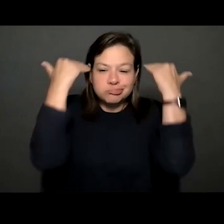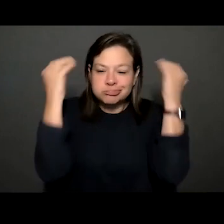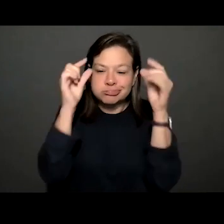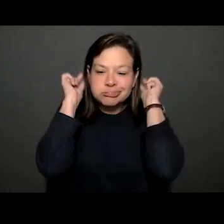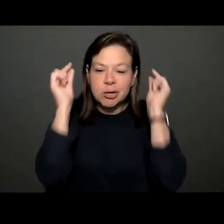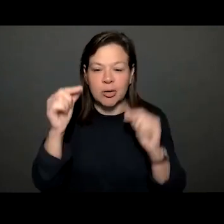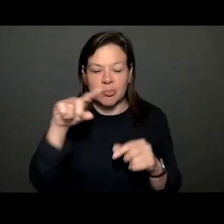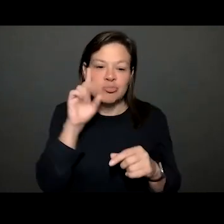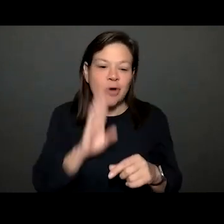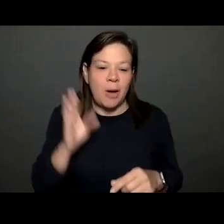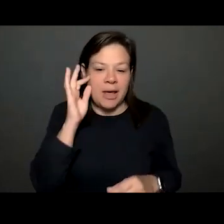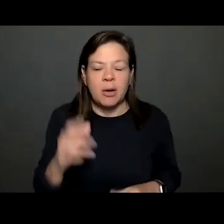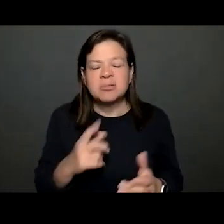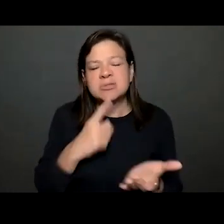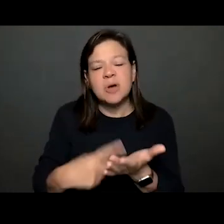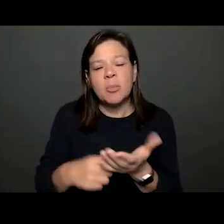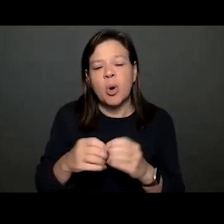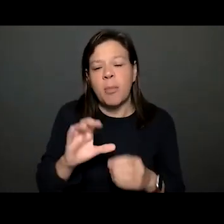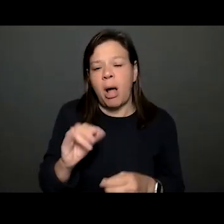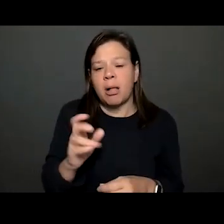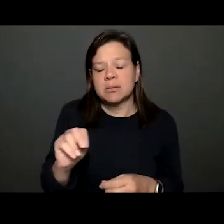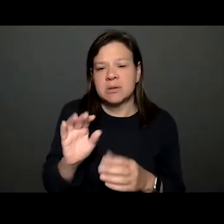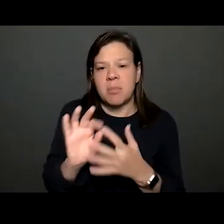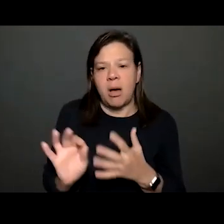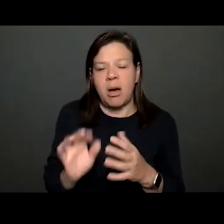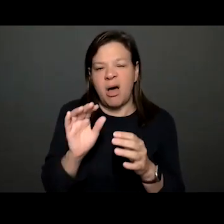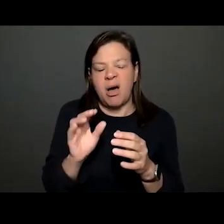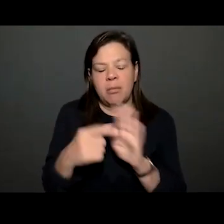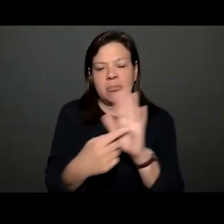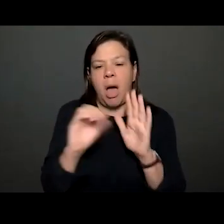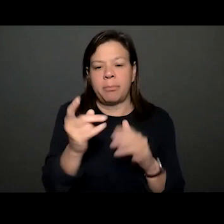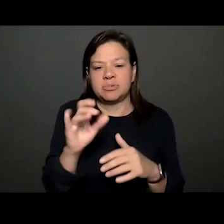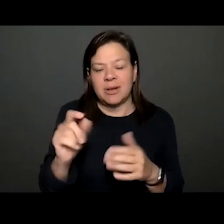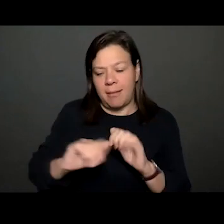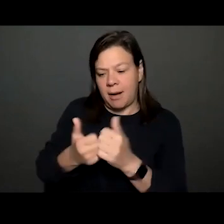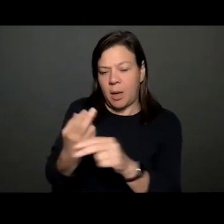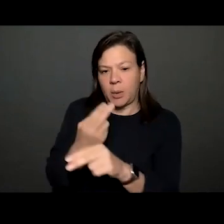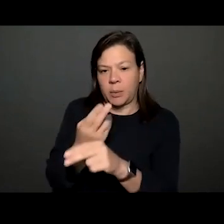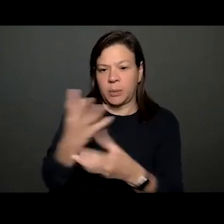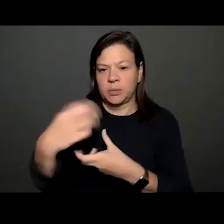AND TALK ABOUT CUSTOM OBJECTS AND HOW TO USE THEM WITHIN THE HubSpot CRM.